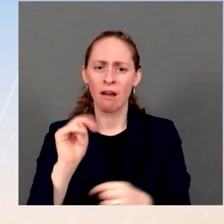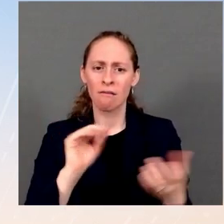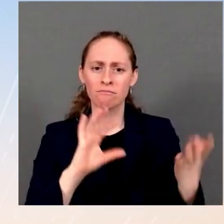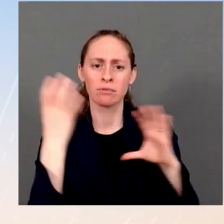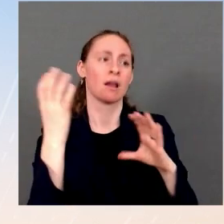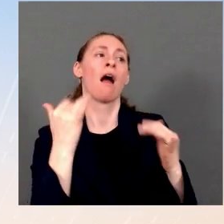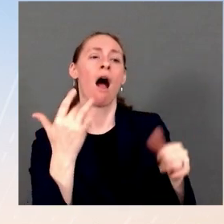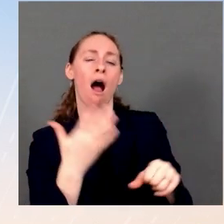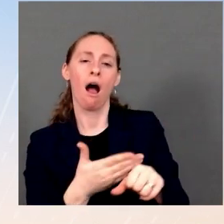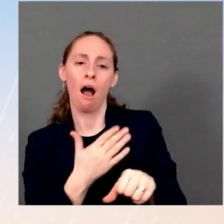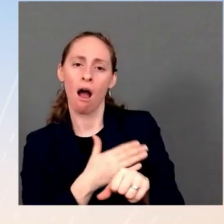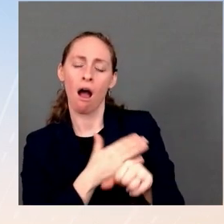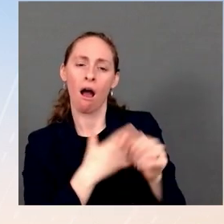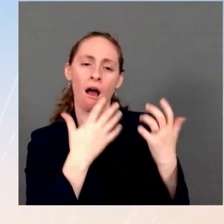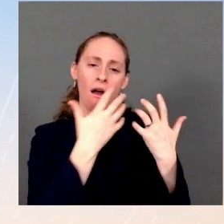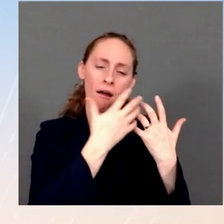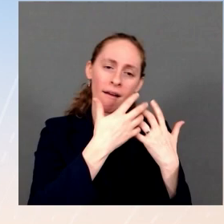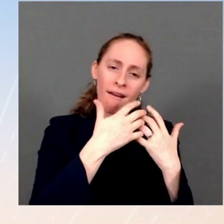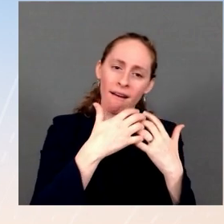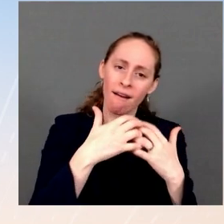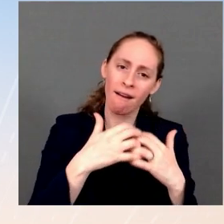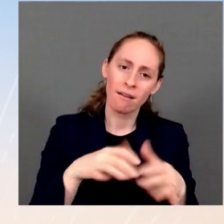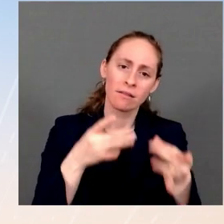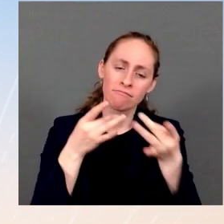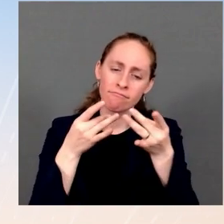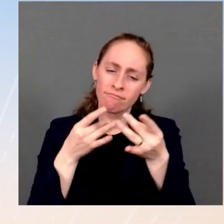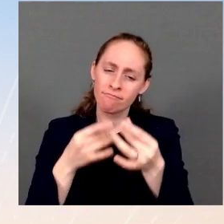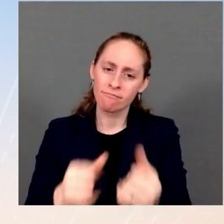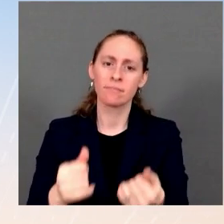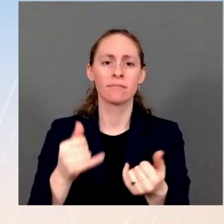Meanwhile, Republicans are actively seeking to hurt the pandemic response,